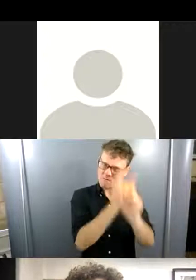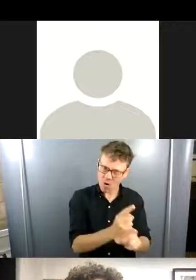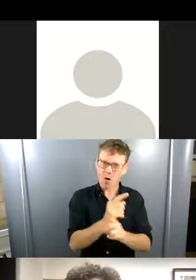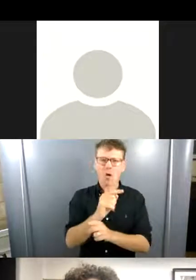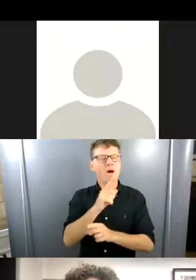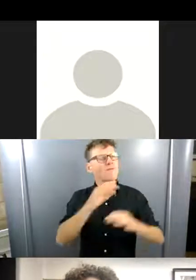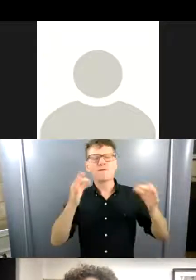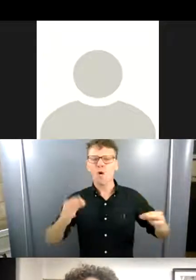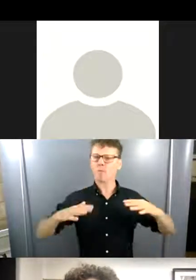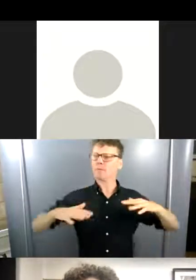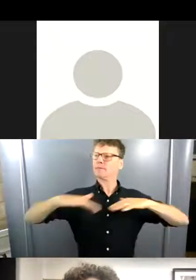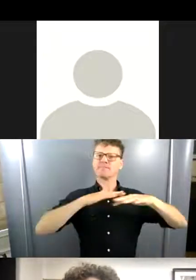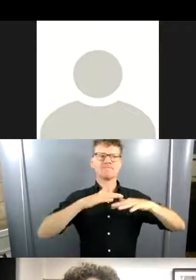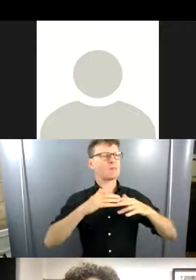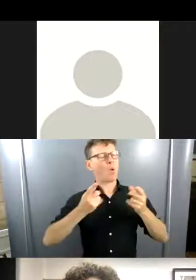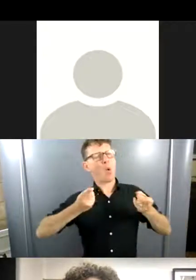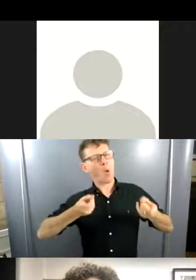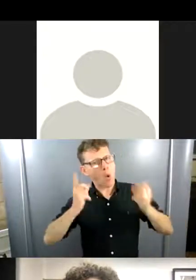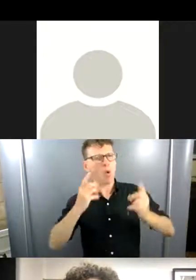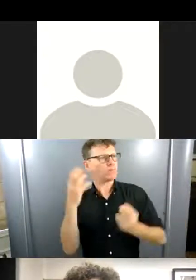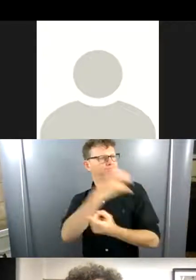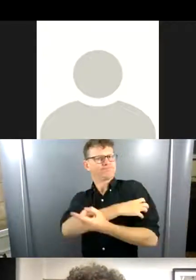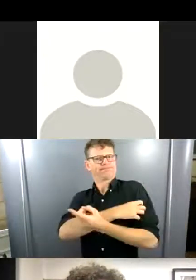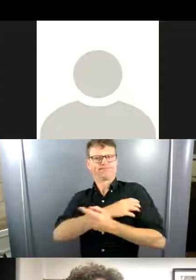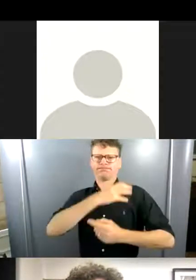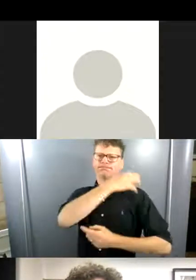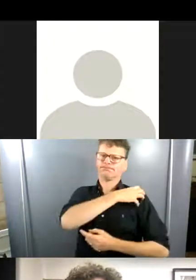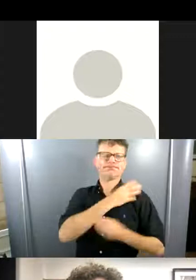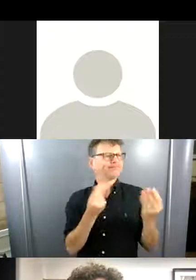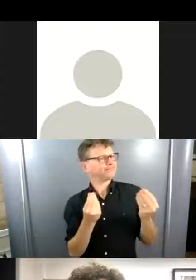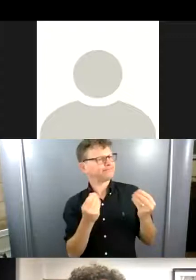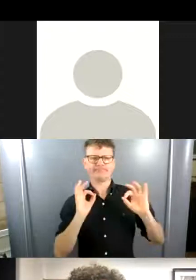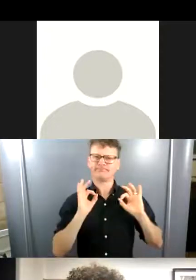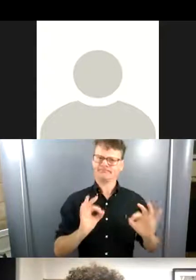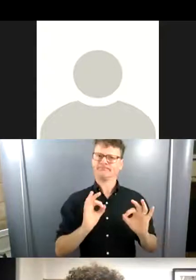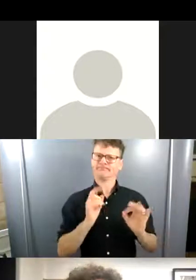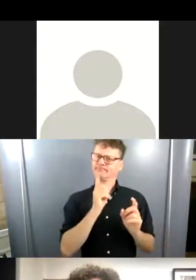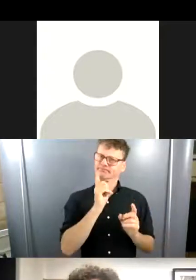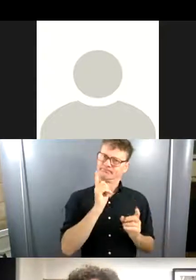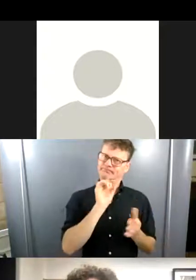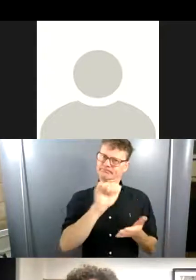about a sense of authority or an aesthetic in which using one language is seen as